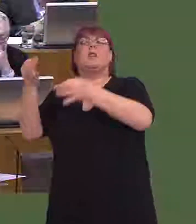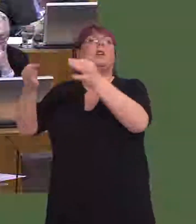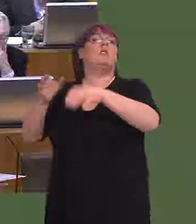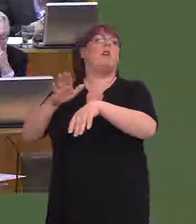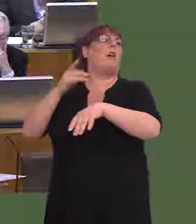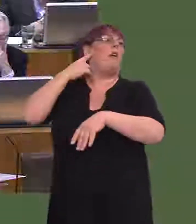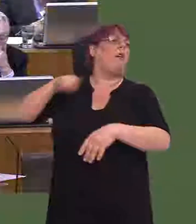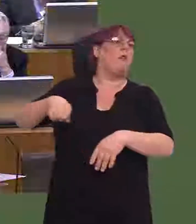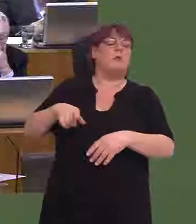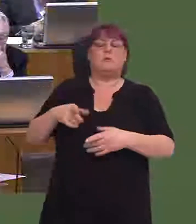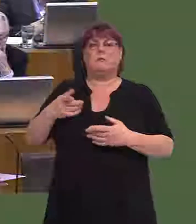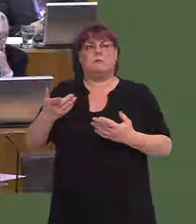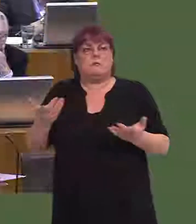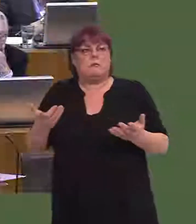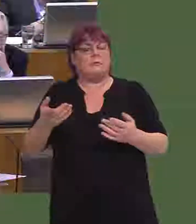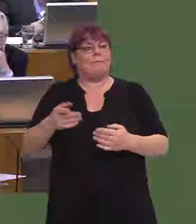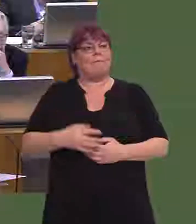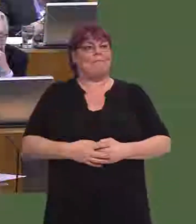There is no evidence of that.